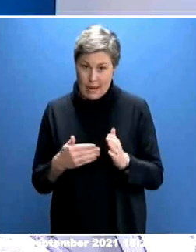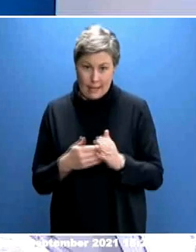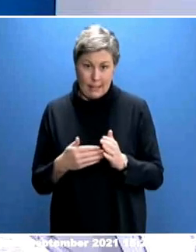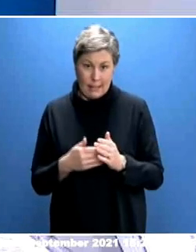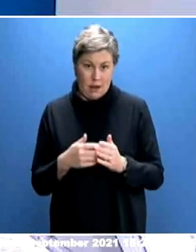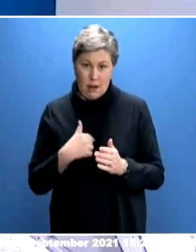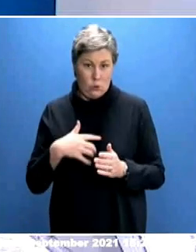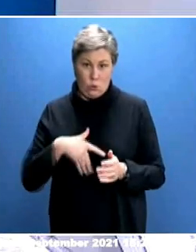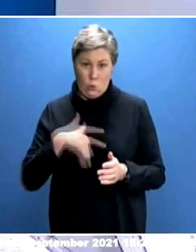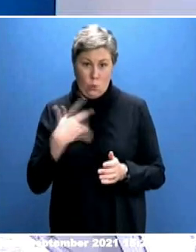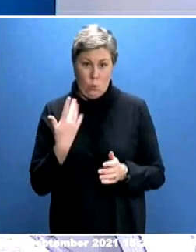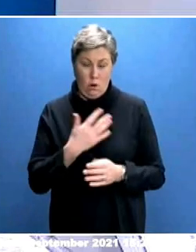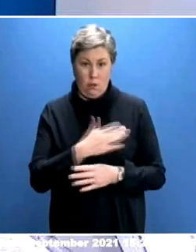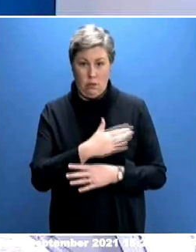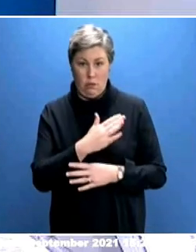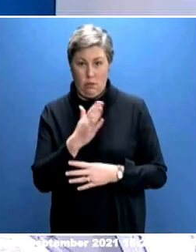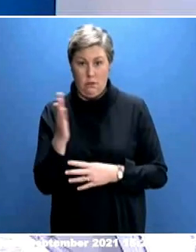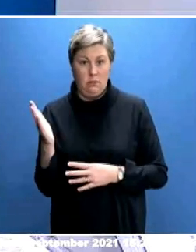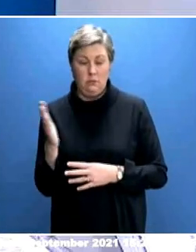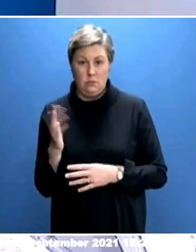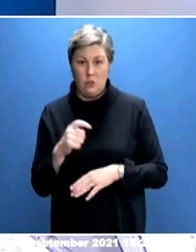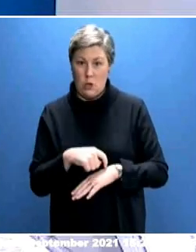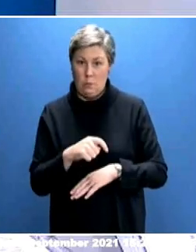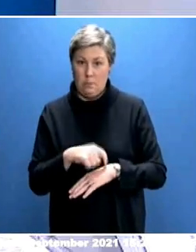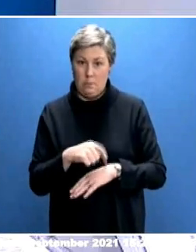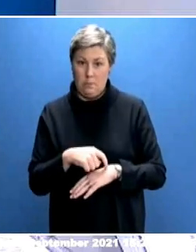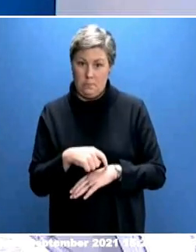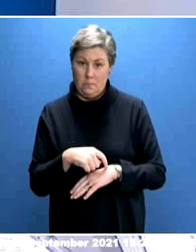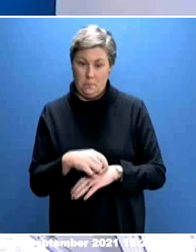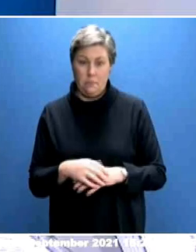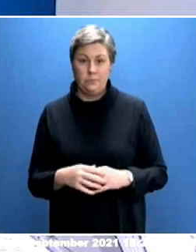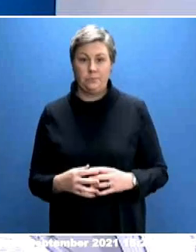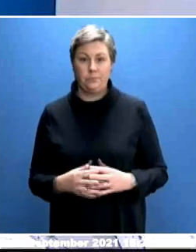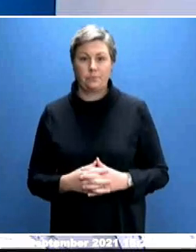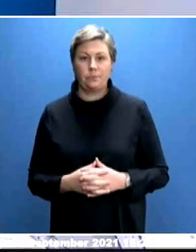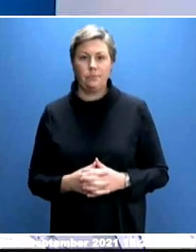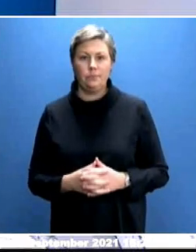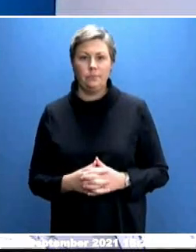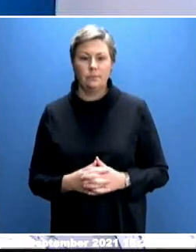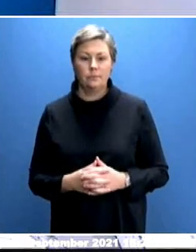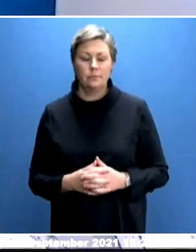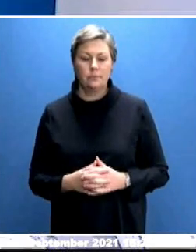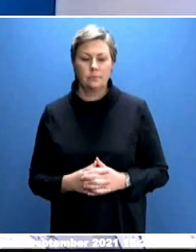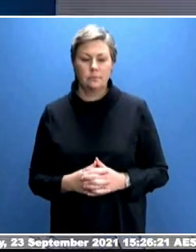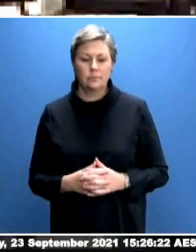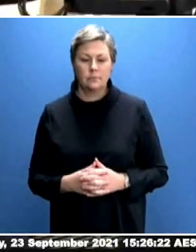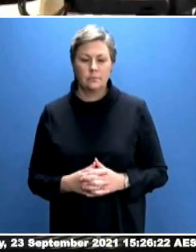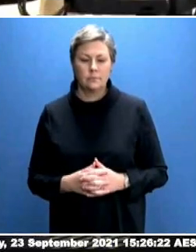not have this continue beyond that time, so if you would bear that in mind, please, so that we can finish. Yes, absolutely.